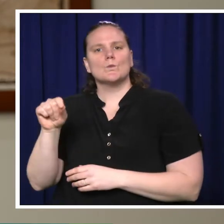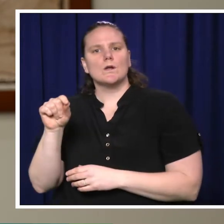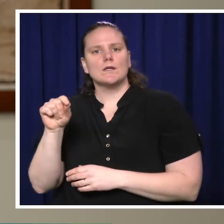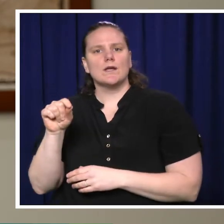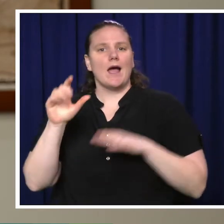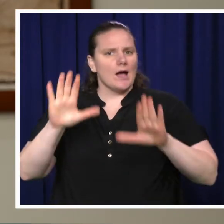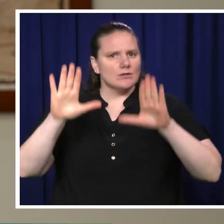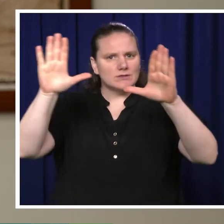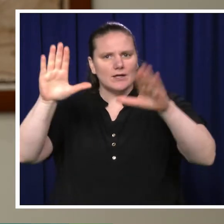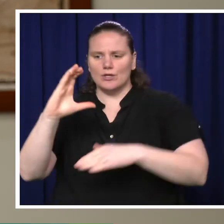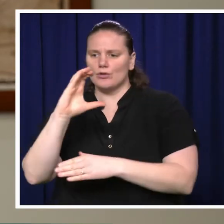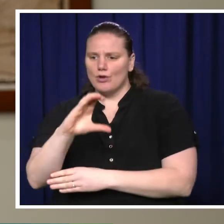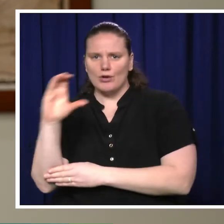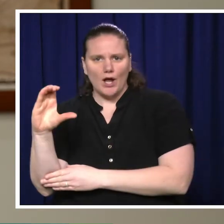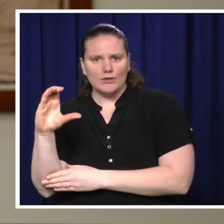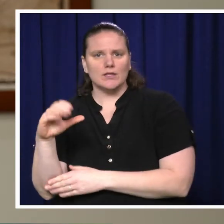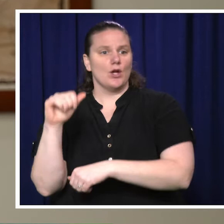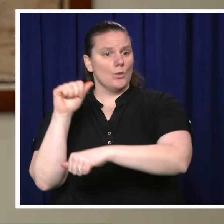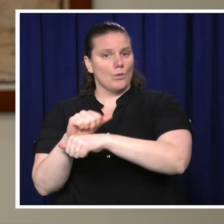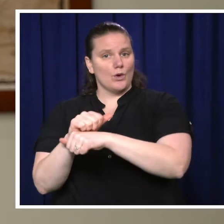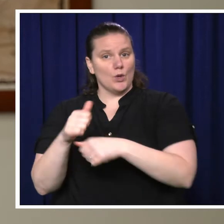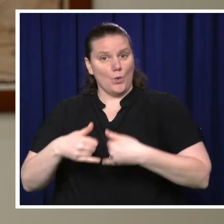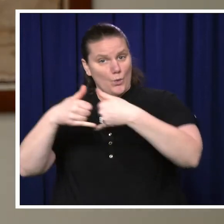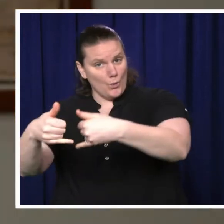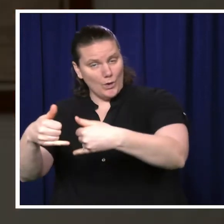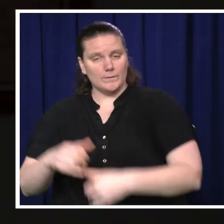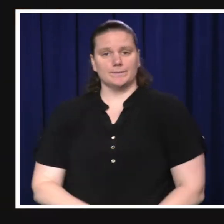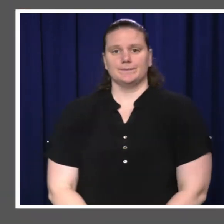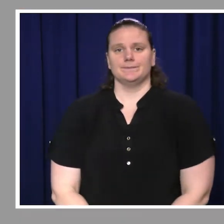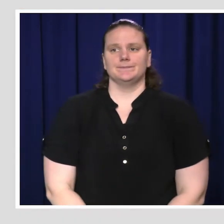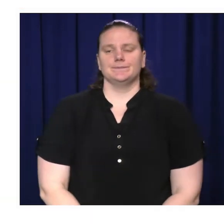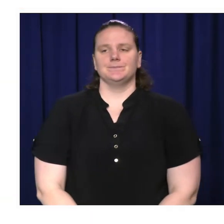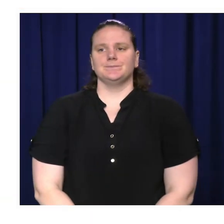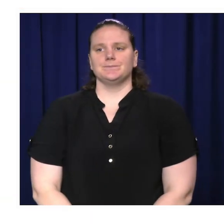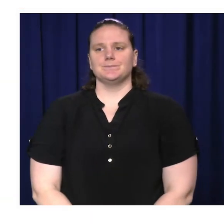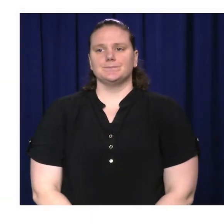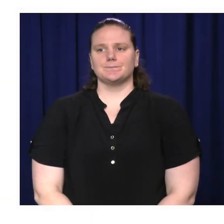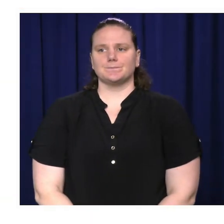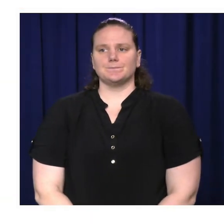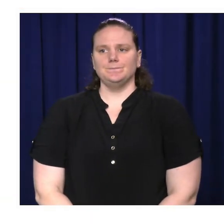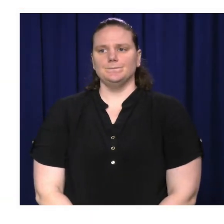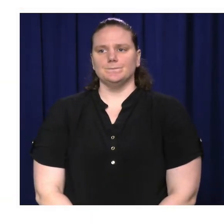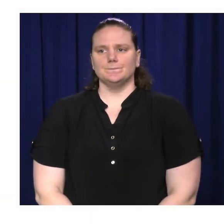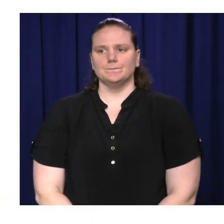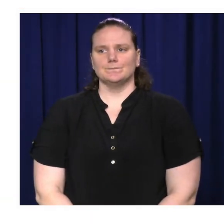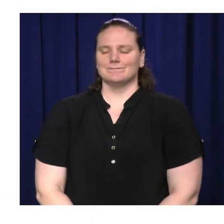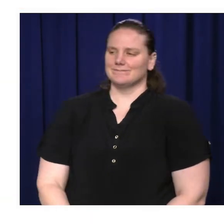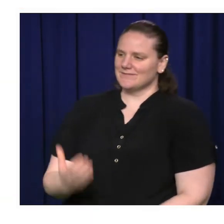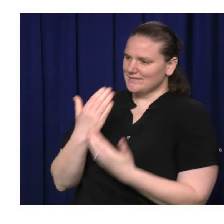present the 2020 Outstanding Clark County Employee Award.